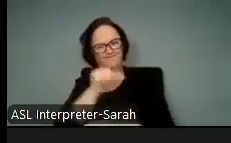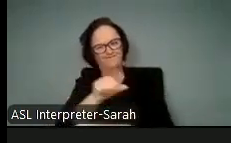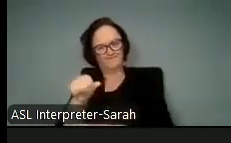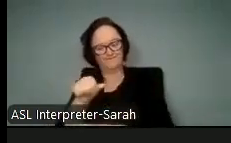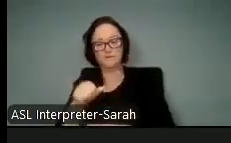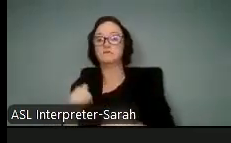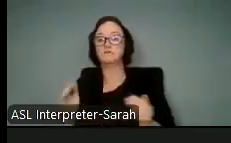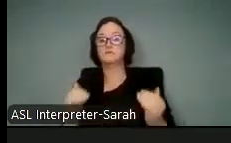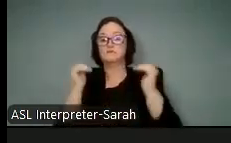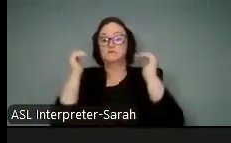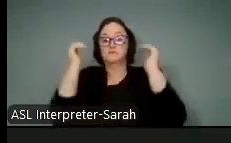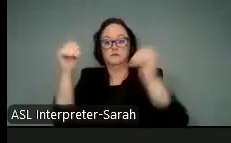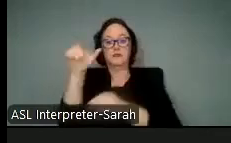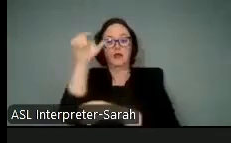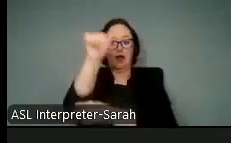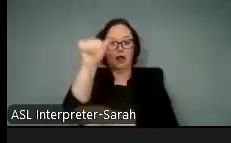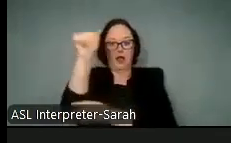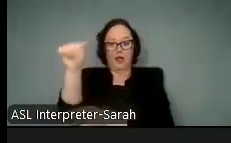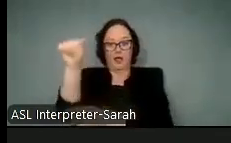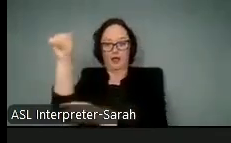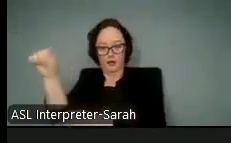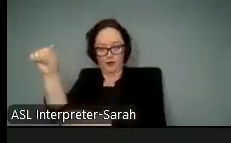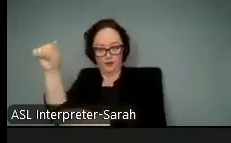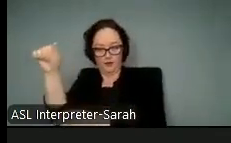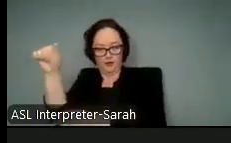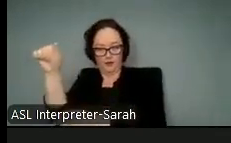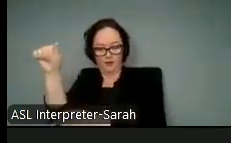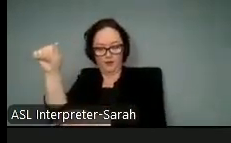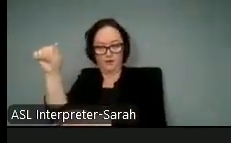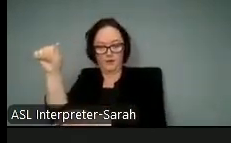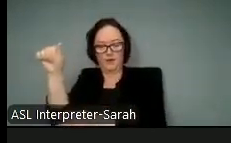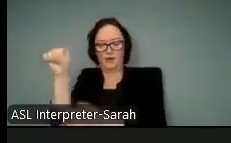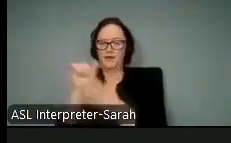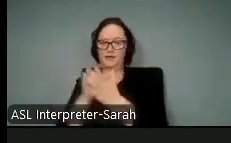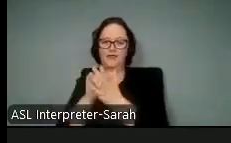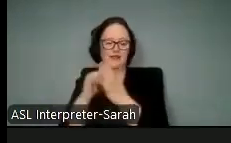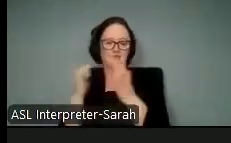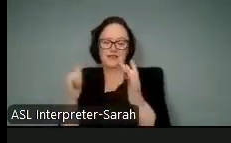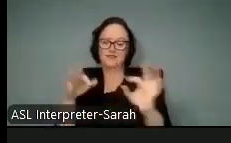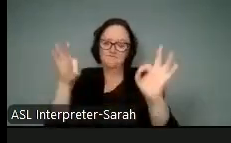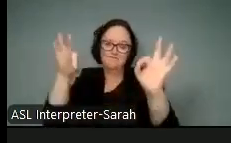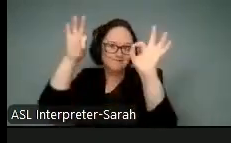which is kind of a best case scenario wish list. We understand that these are complicated